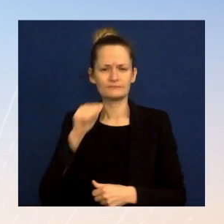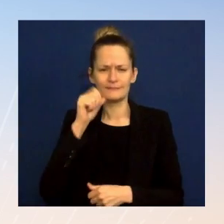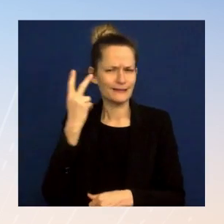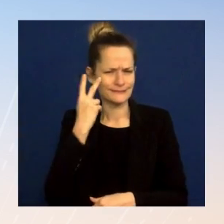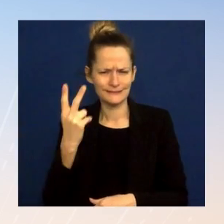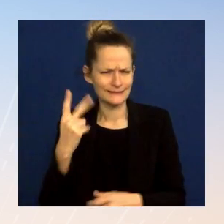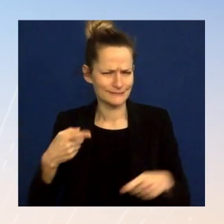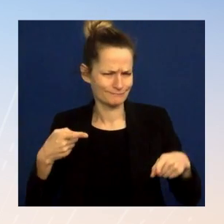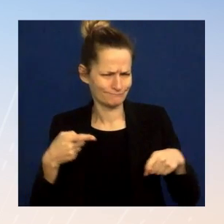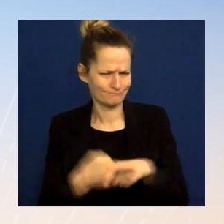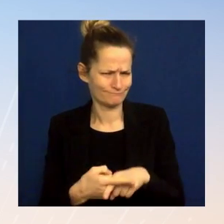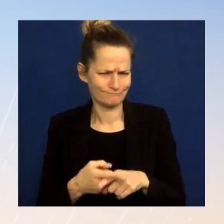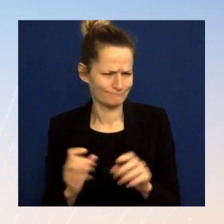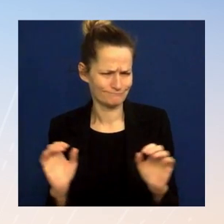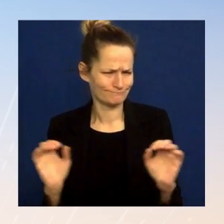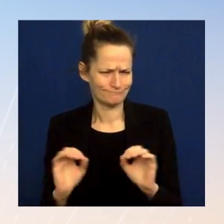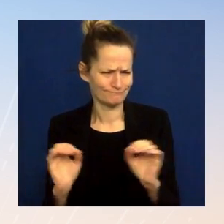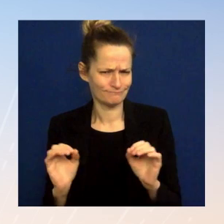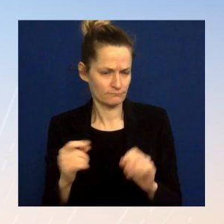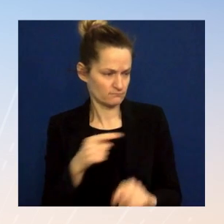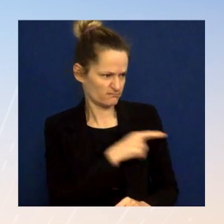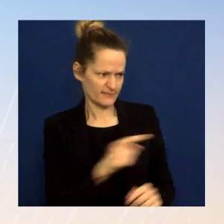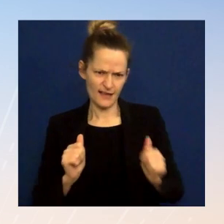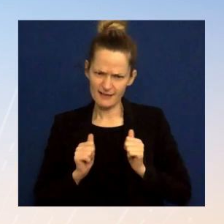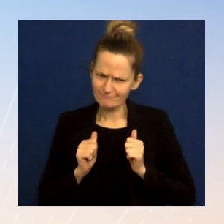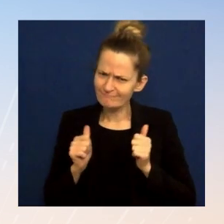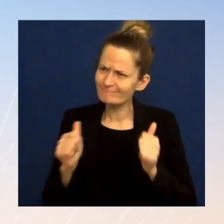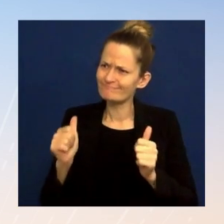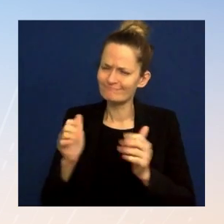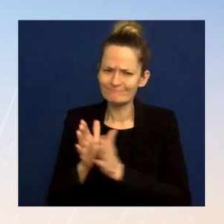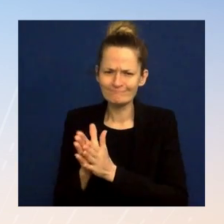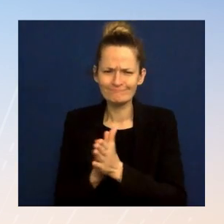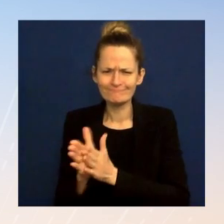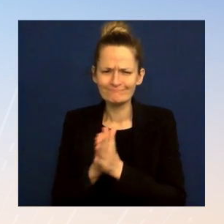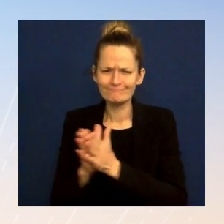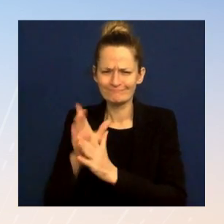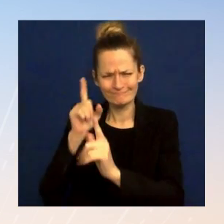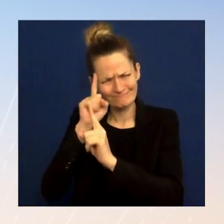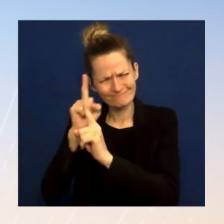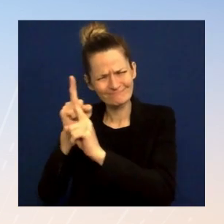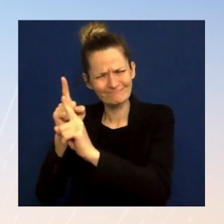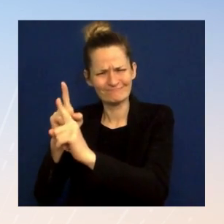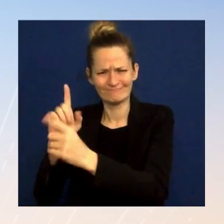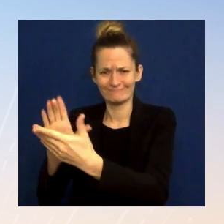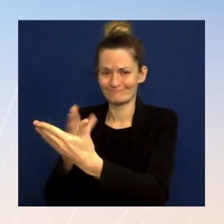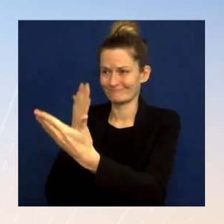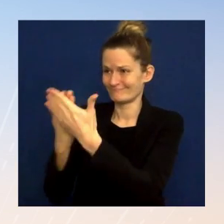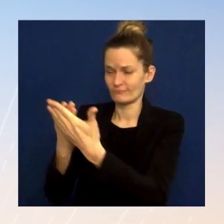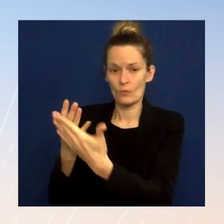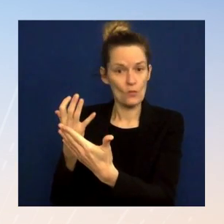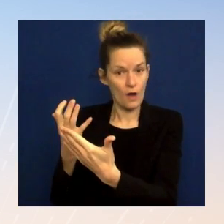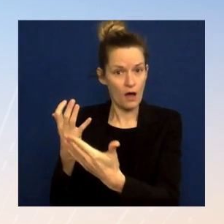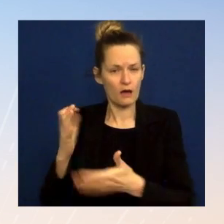when it comes to the climate crisis and supporting a sustained and swift economic recovery that delivers security and opportunity